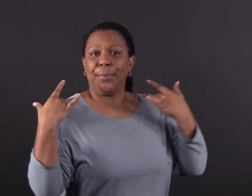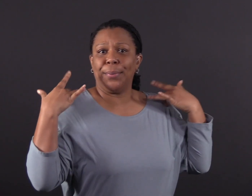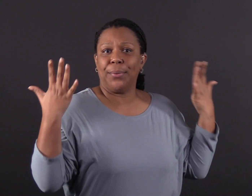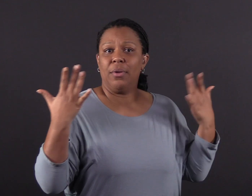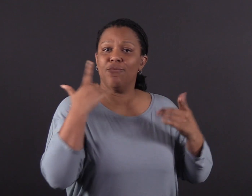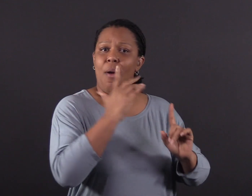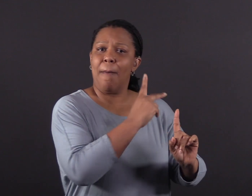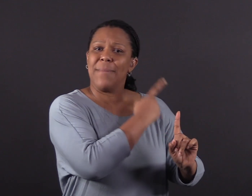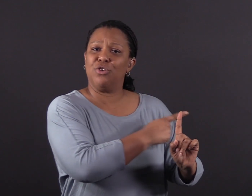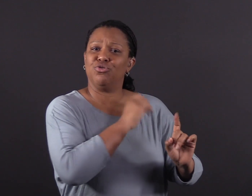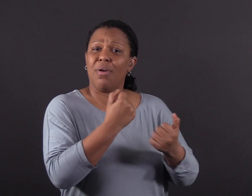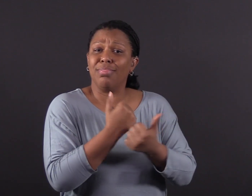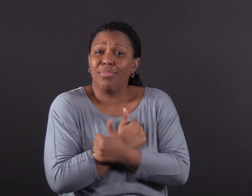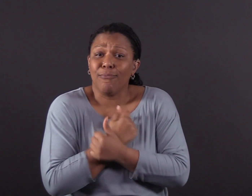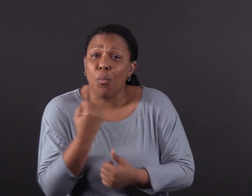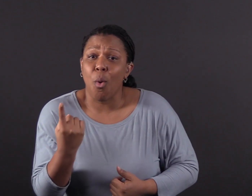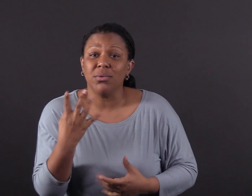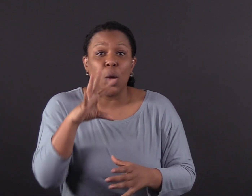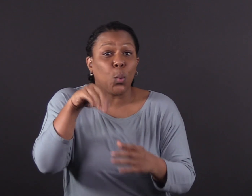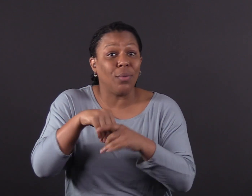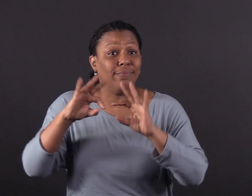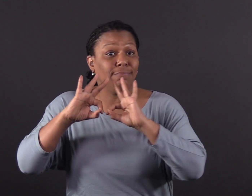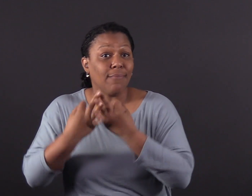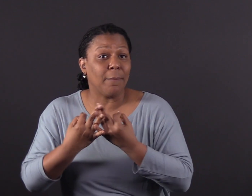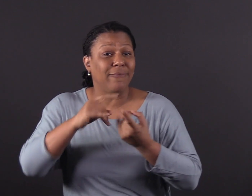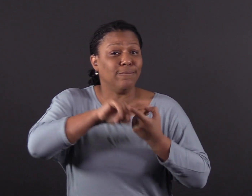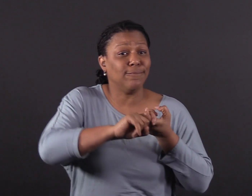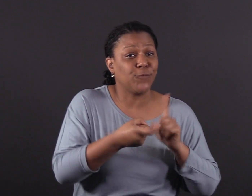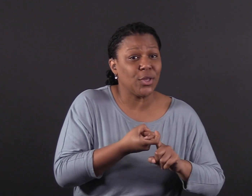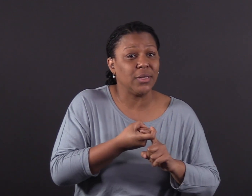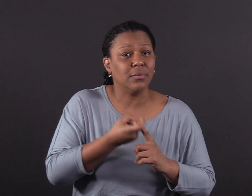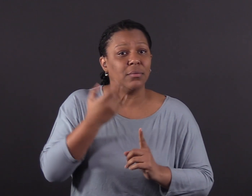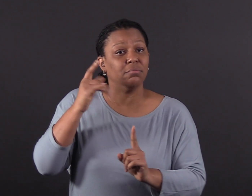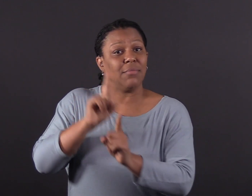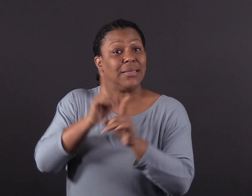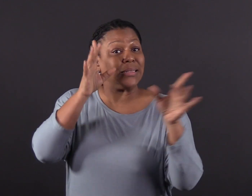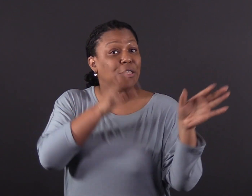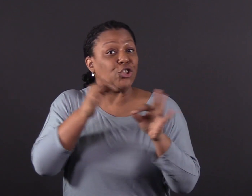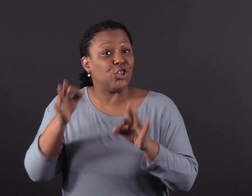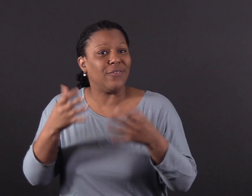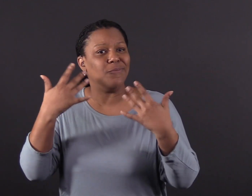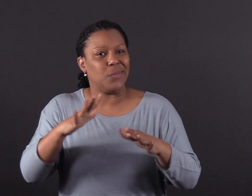(including family and friends) as the decisions have been made by the patient